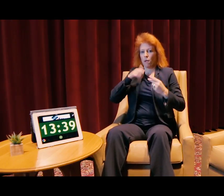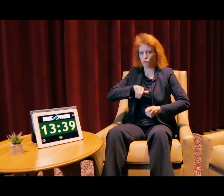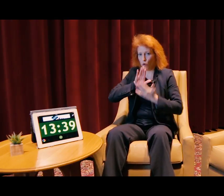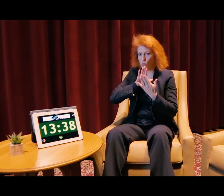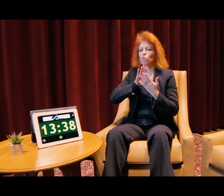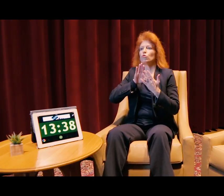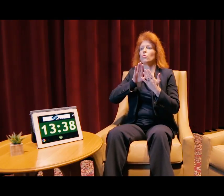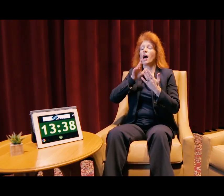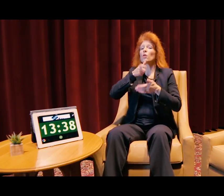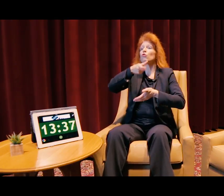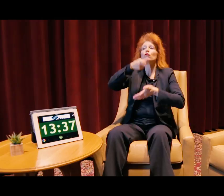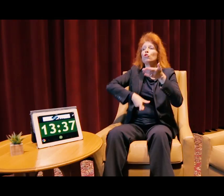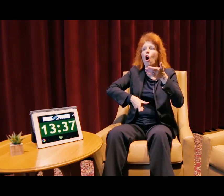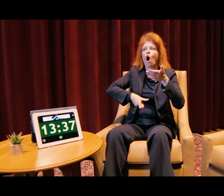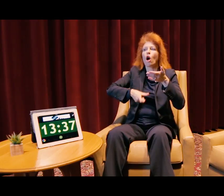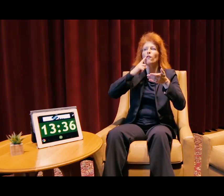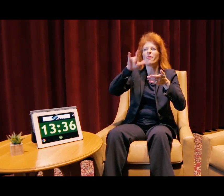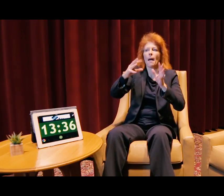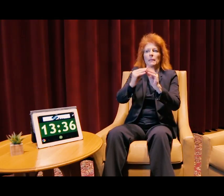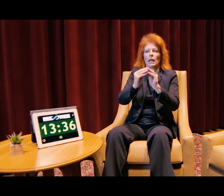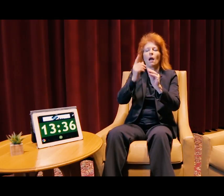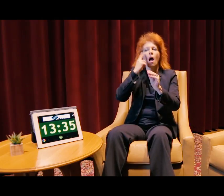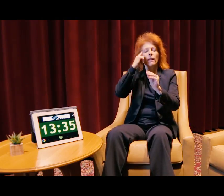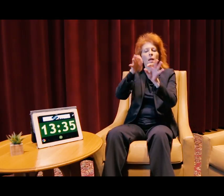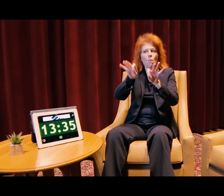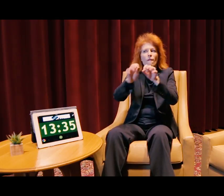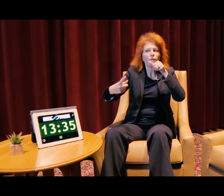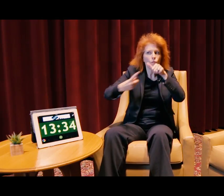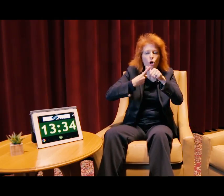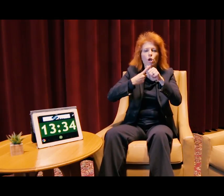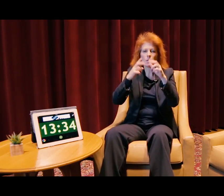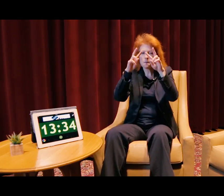I don't charge clients for that meeting. I think it's really important to explore the capacity